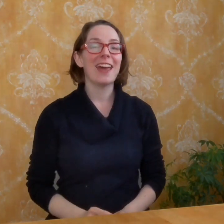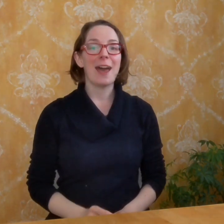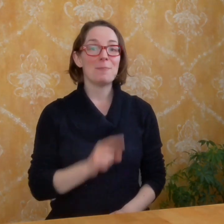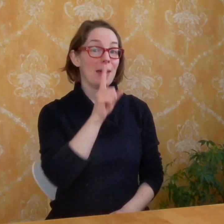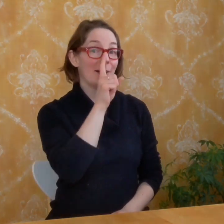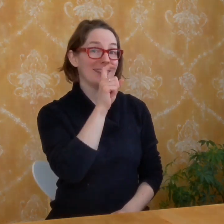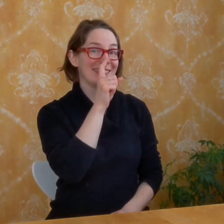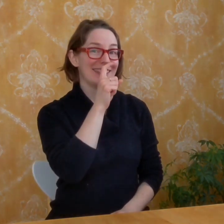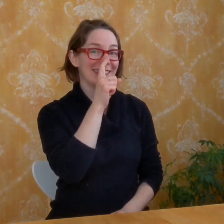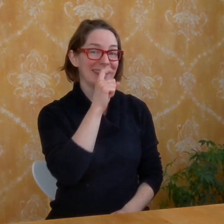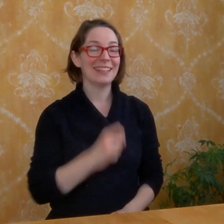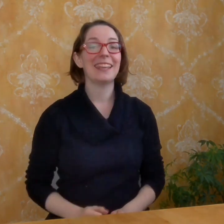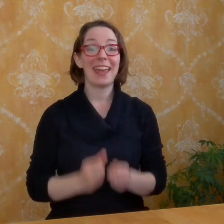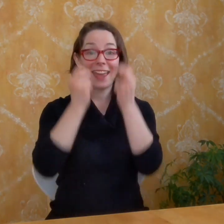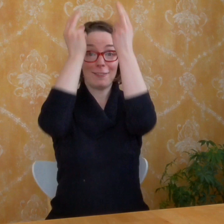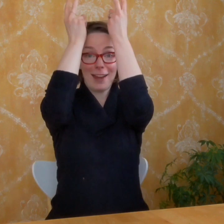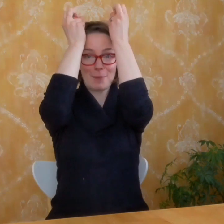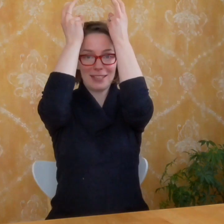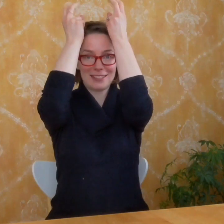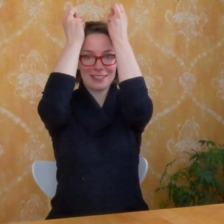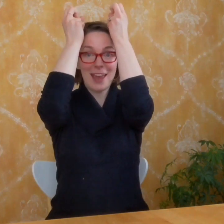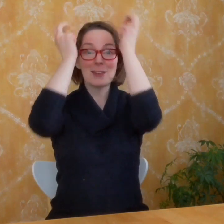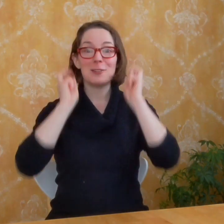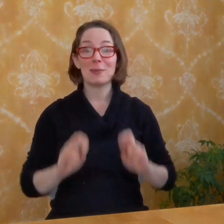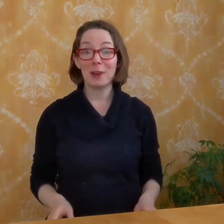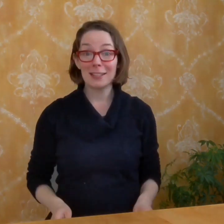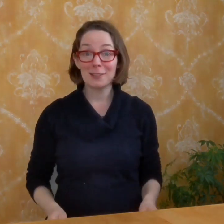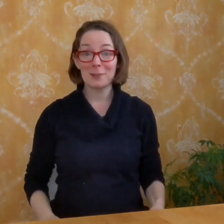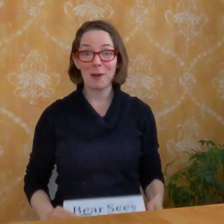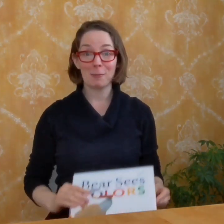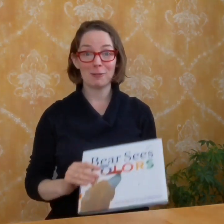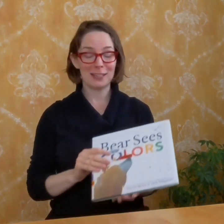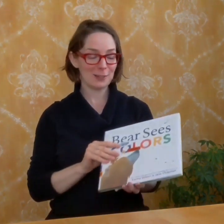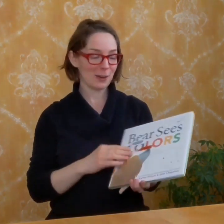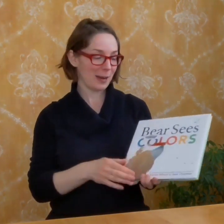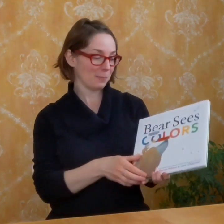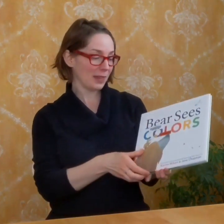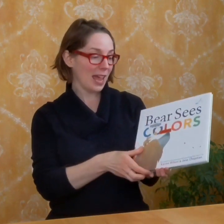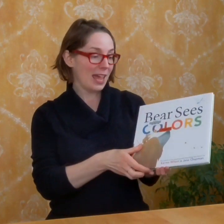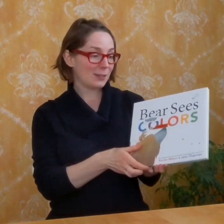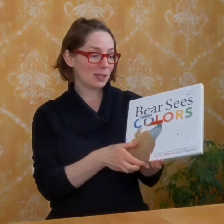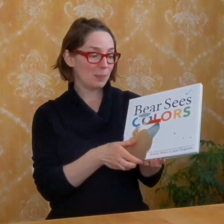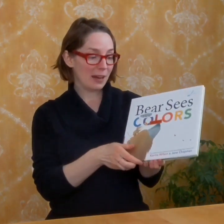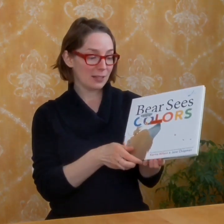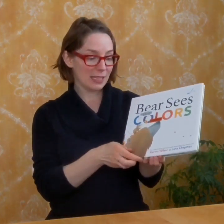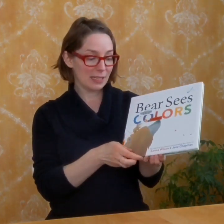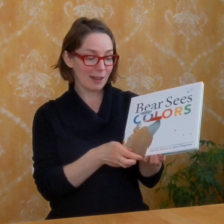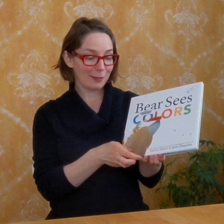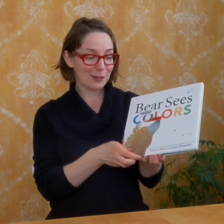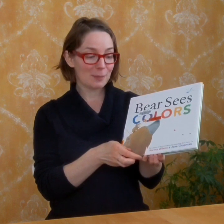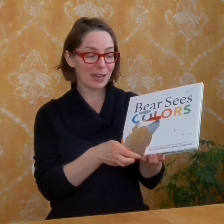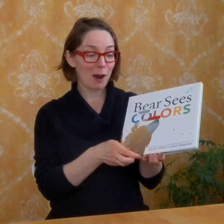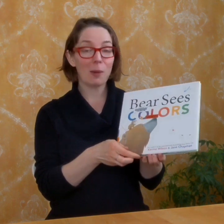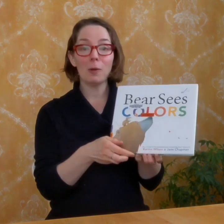rabbit. You can practice those while we read the story. So it is Bear Sees Colors by Karma